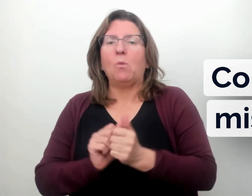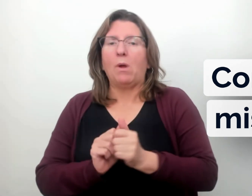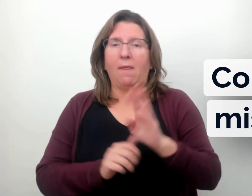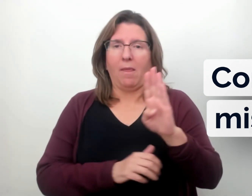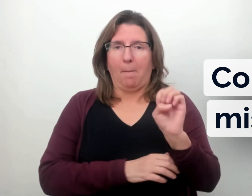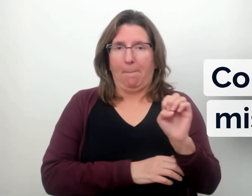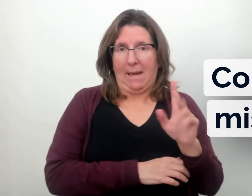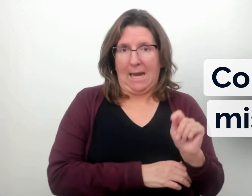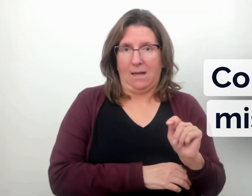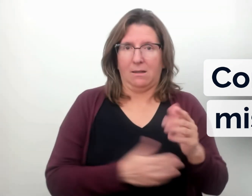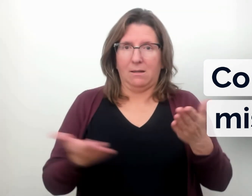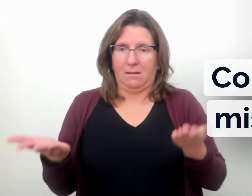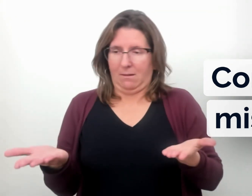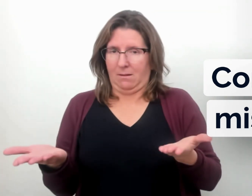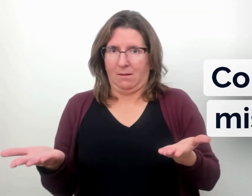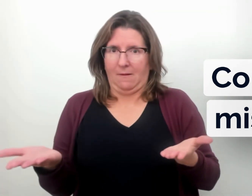Compared to the sign BET.